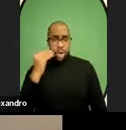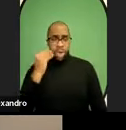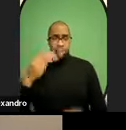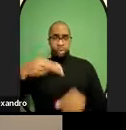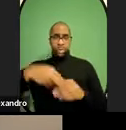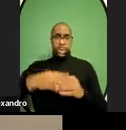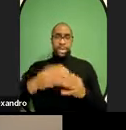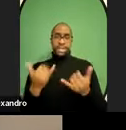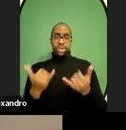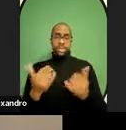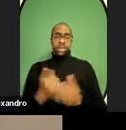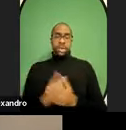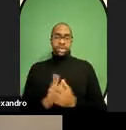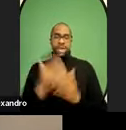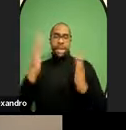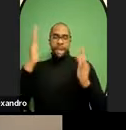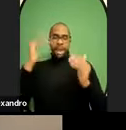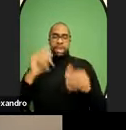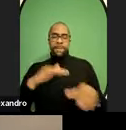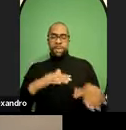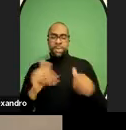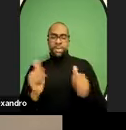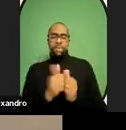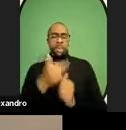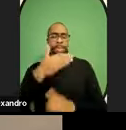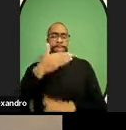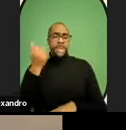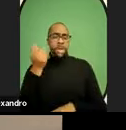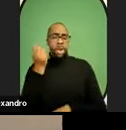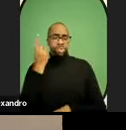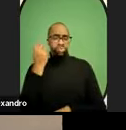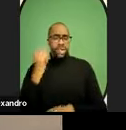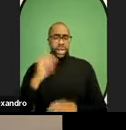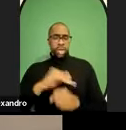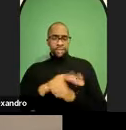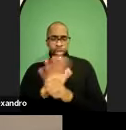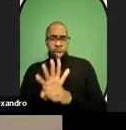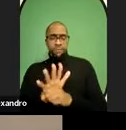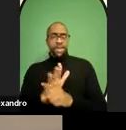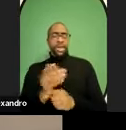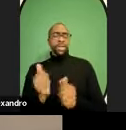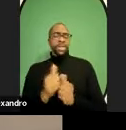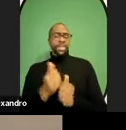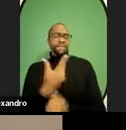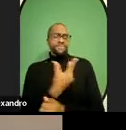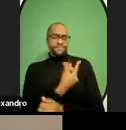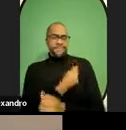Thank you for everyone at home for Thank you for everyone at home for joining us tonight. We hope that you're leaving. with a with a better understanding on